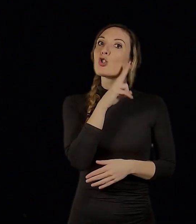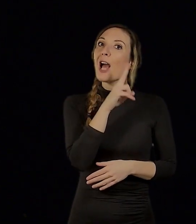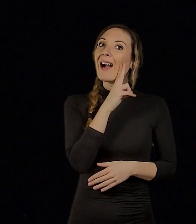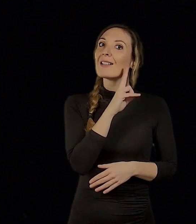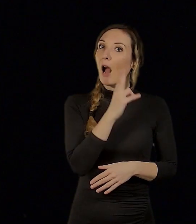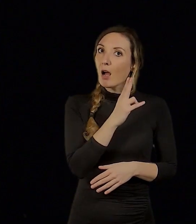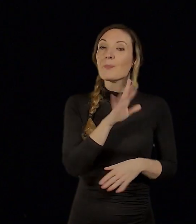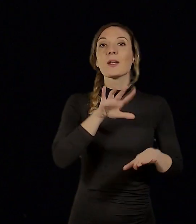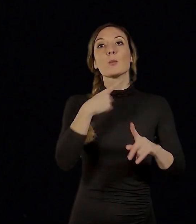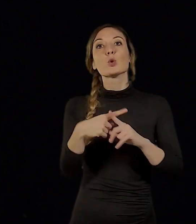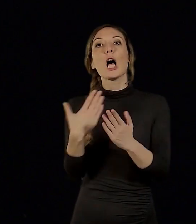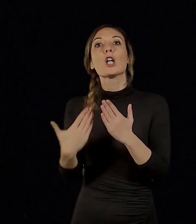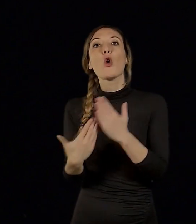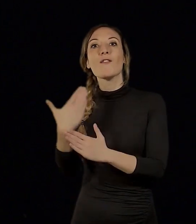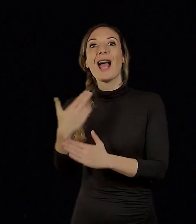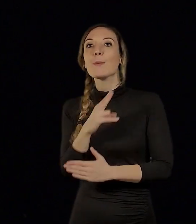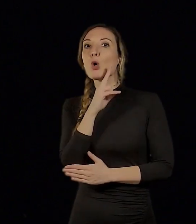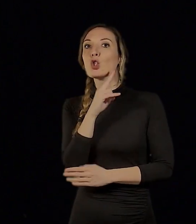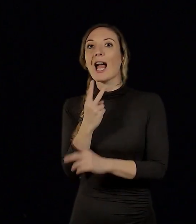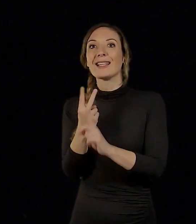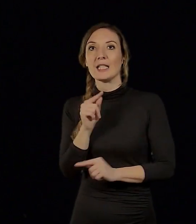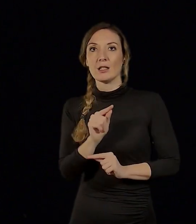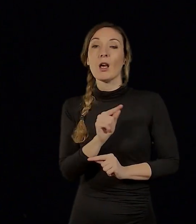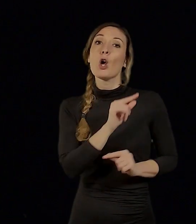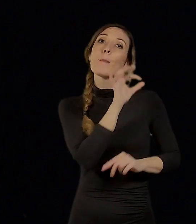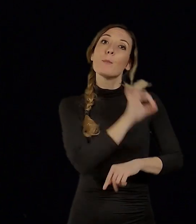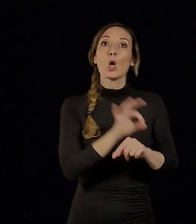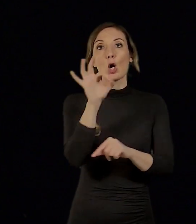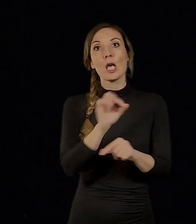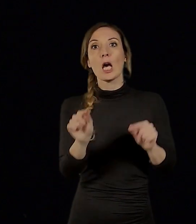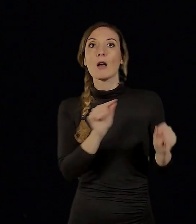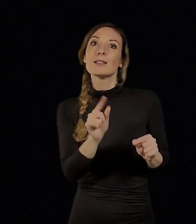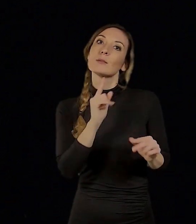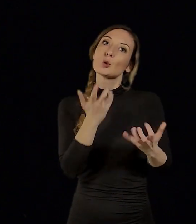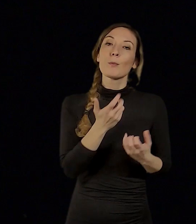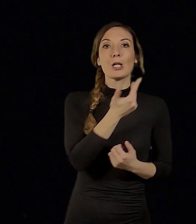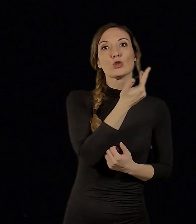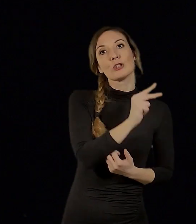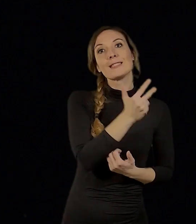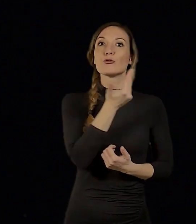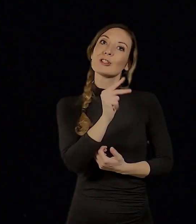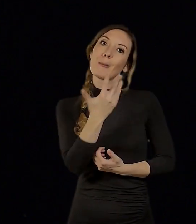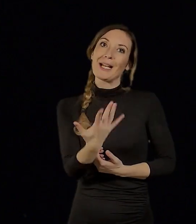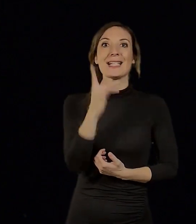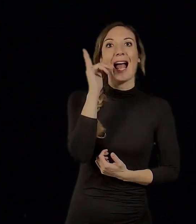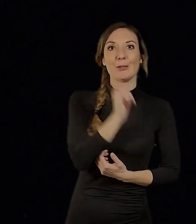It's a nice project. Skanska is definitely one of the best Prague developers.